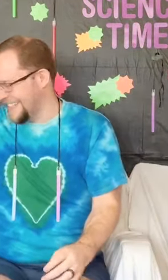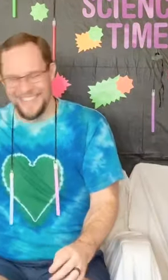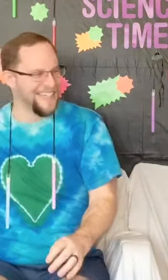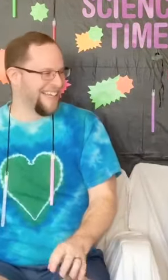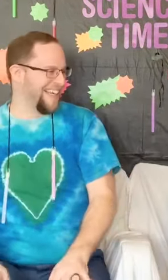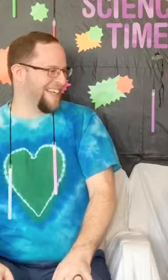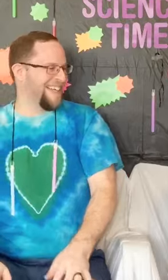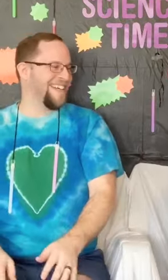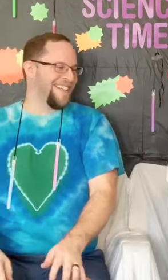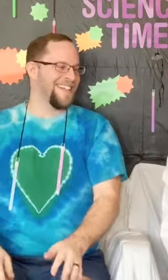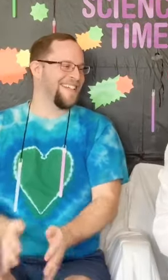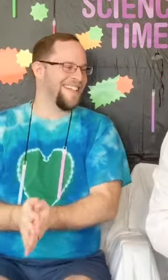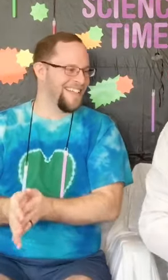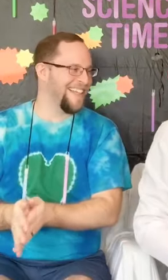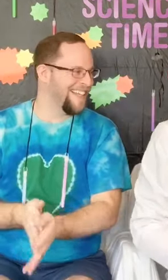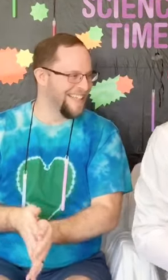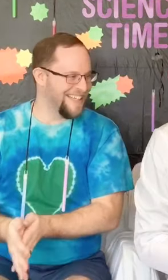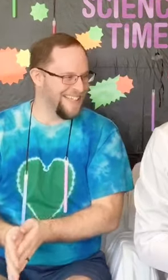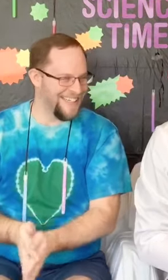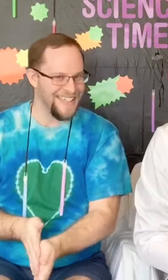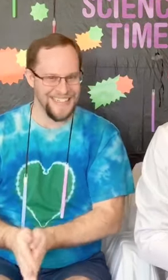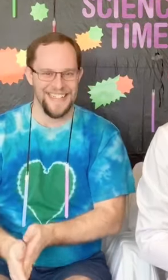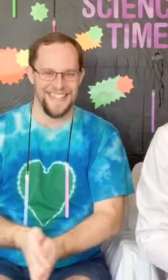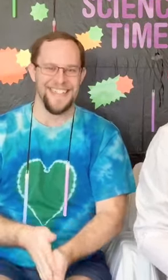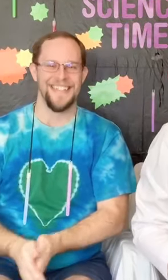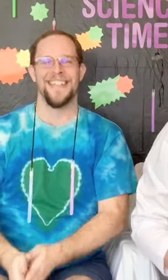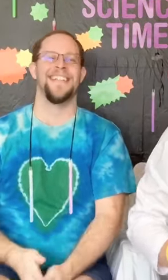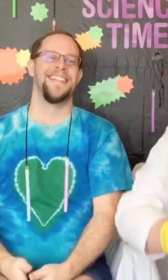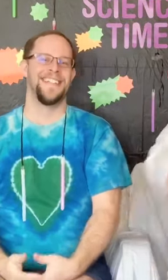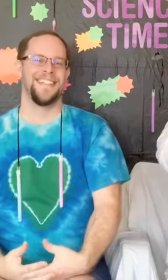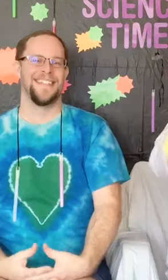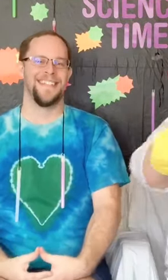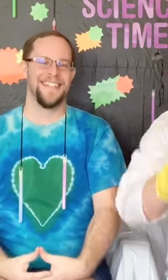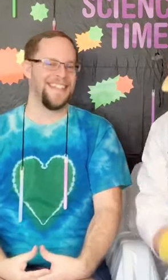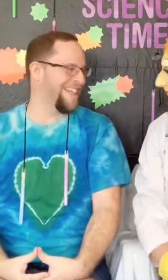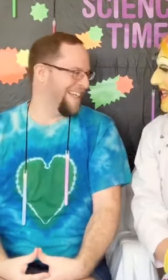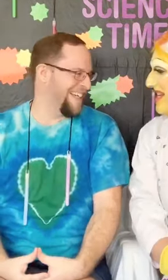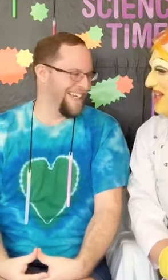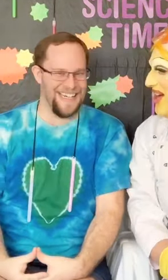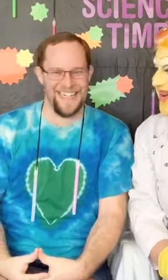Okay, um. Yes! I like singing that song! Look at all the hearts, they liked it too!